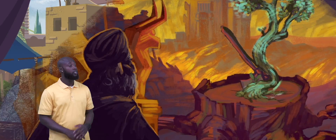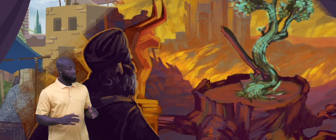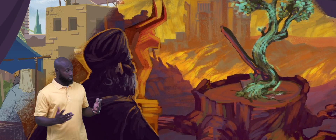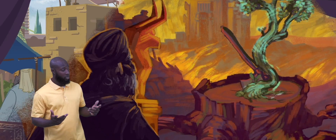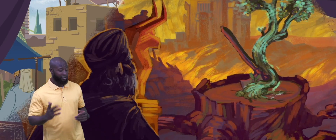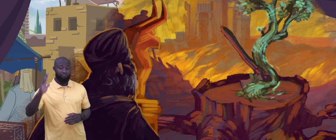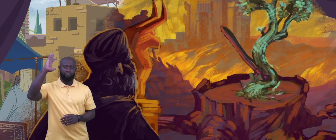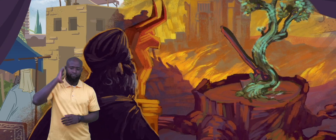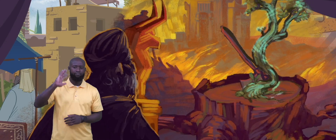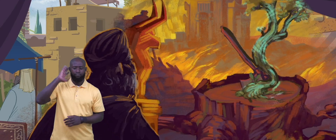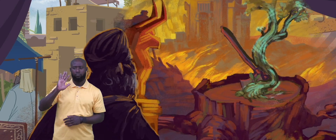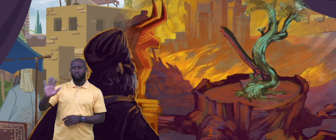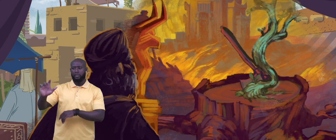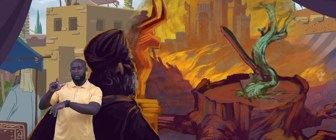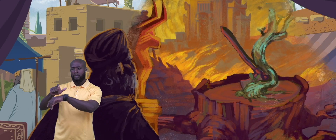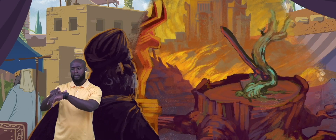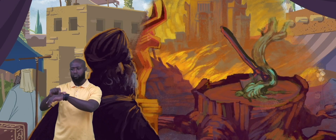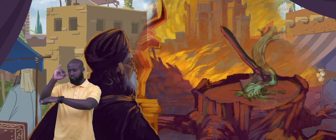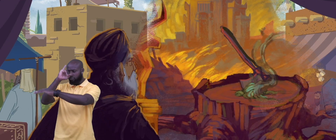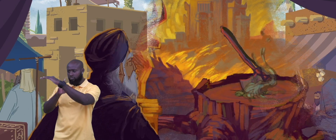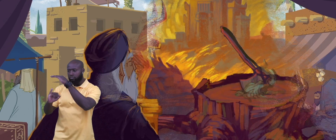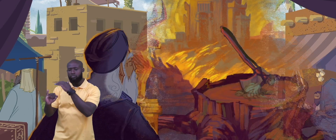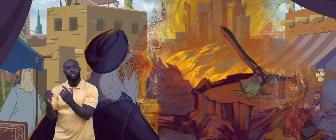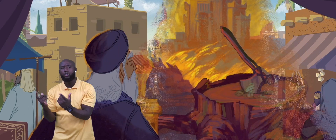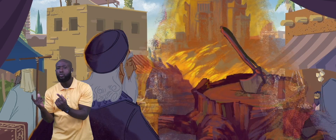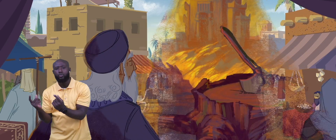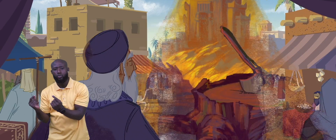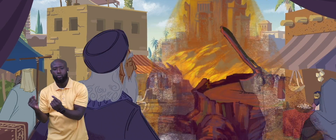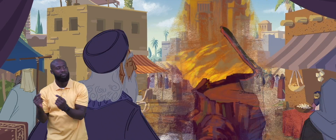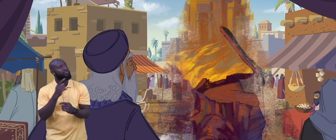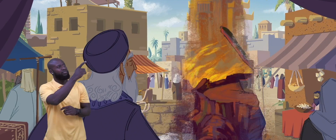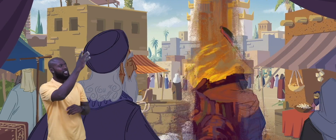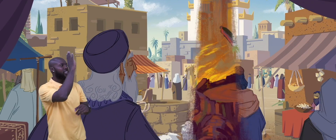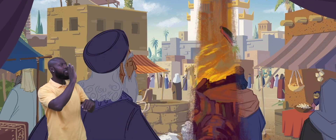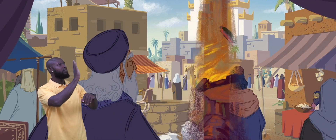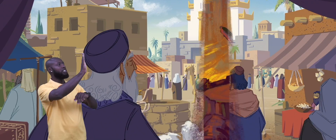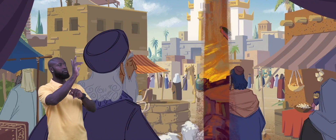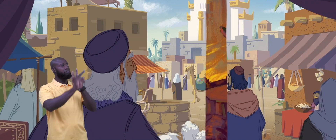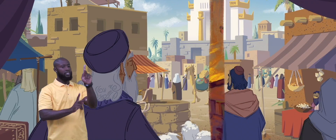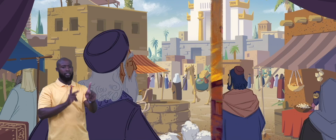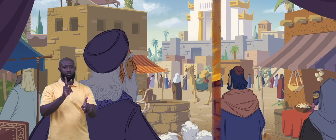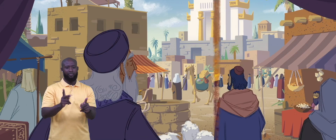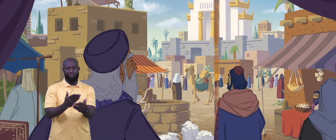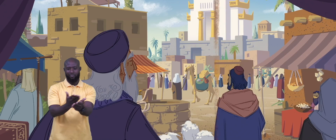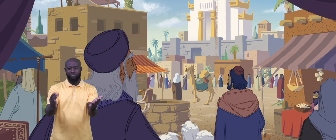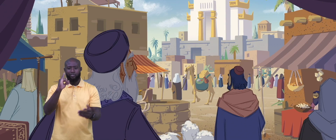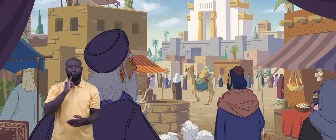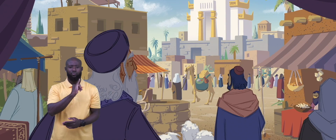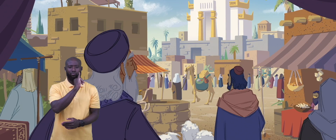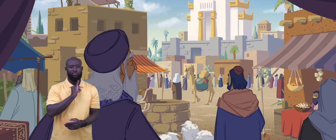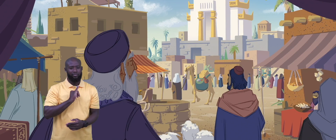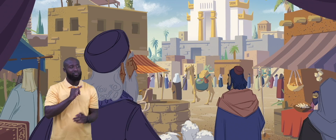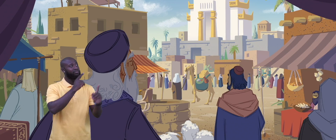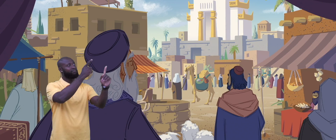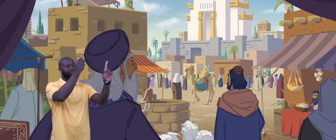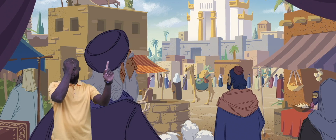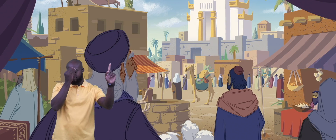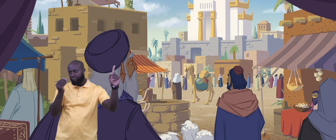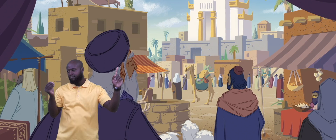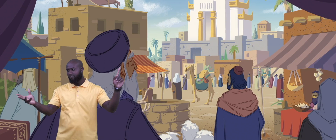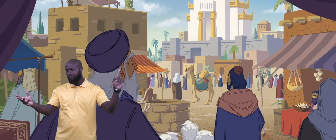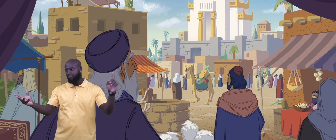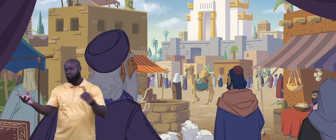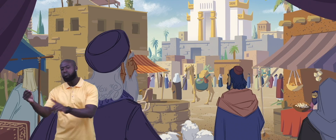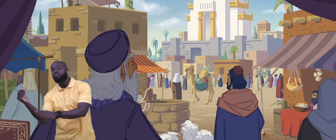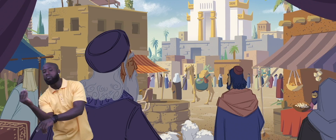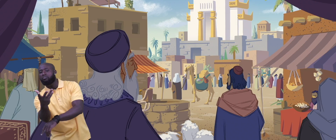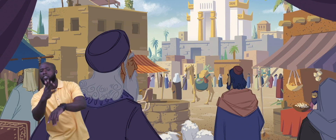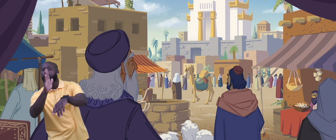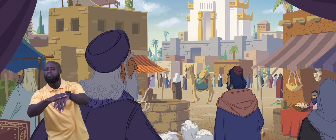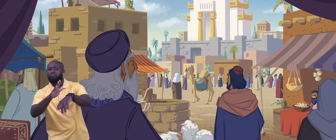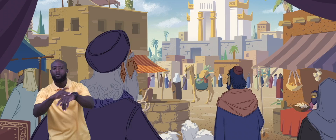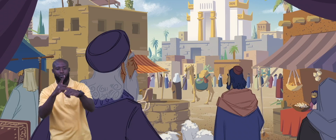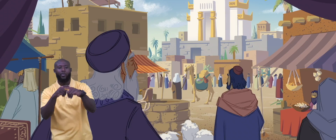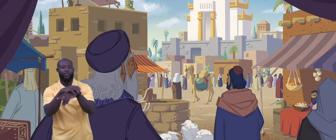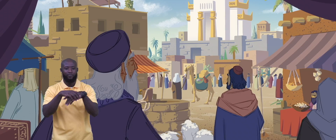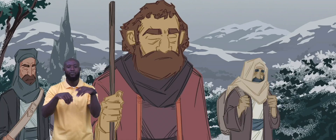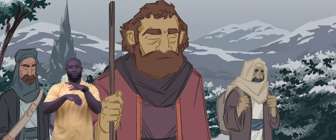Jon: So that Isaiah can bring challenge and comfort to God’s people in his own day.